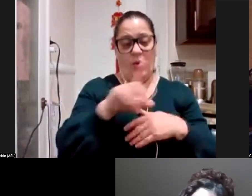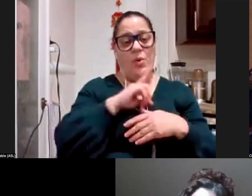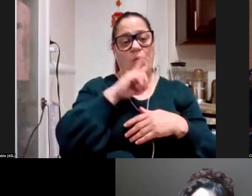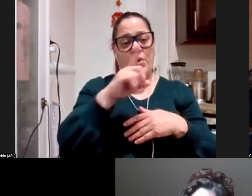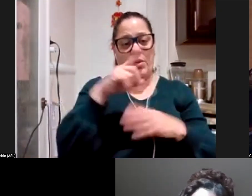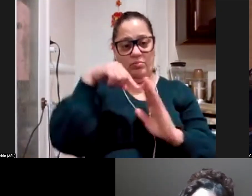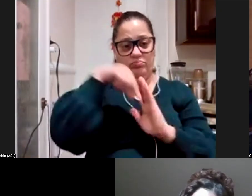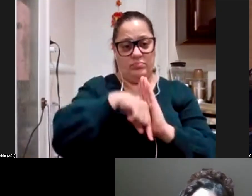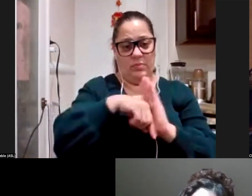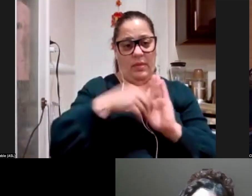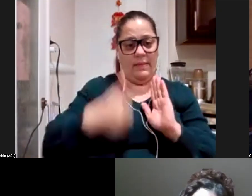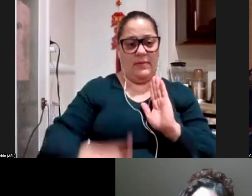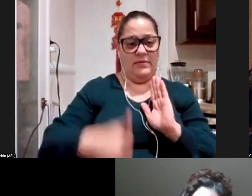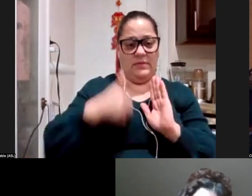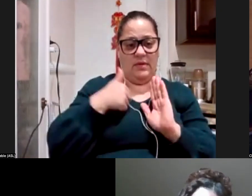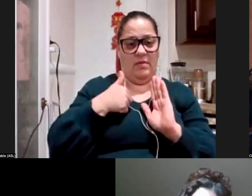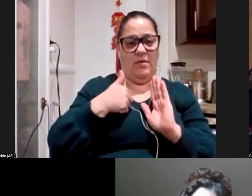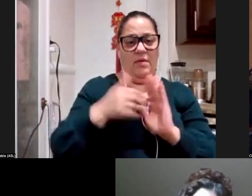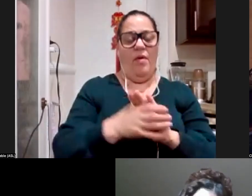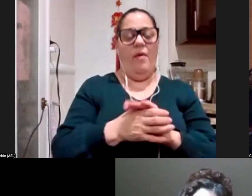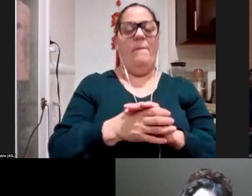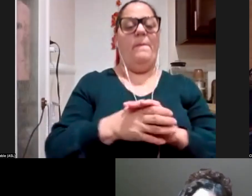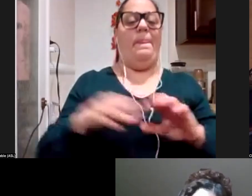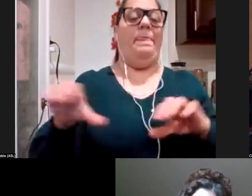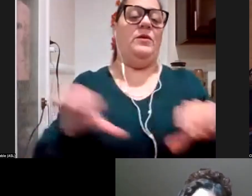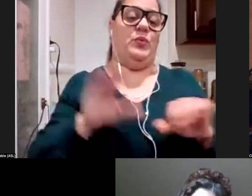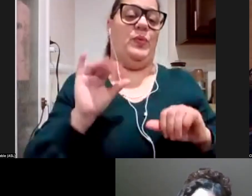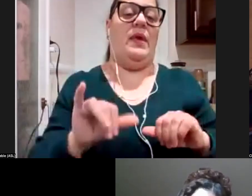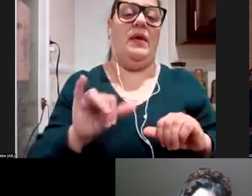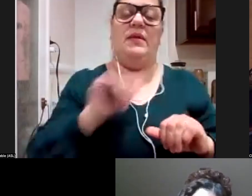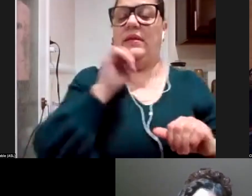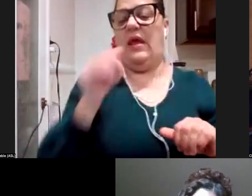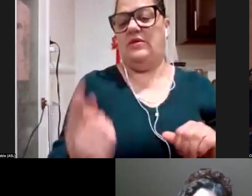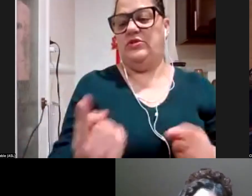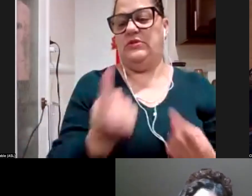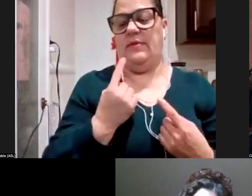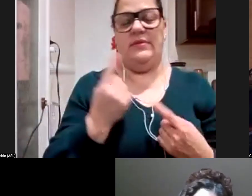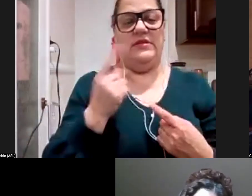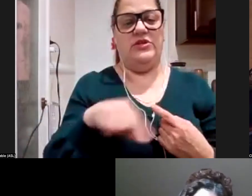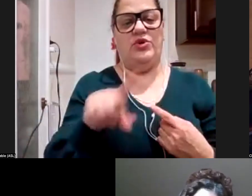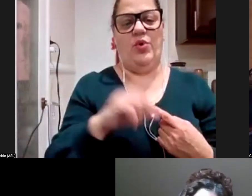in like myself um could do, you know, not just coming to see you all, which would be lovely. I,